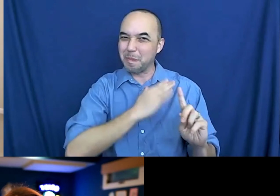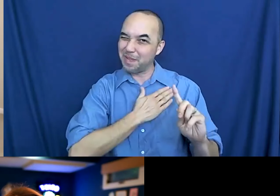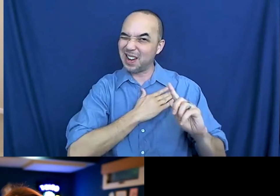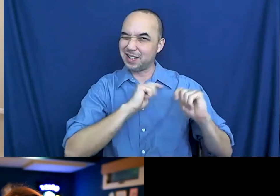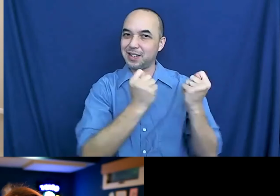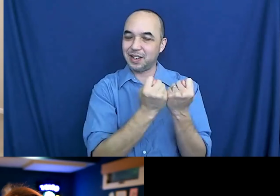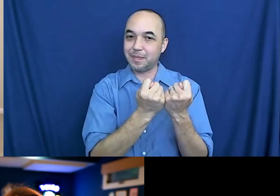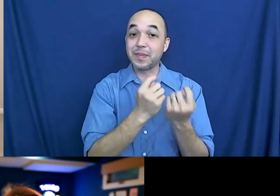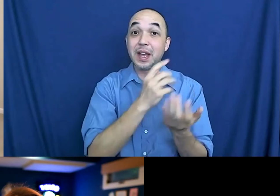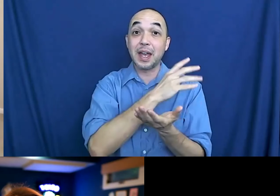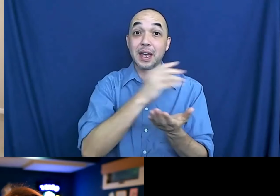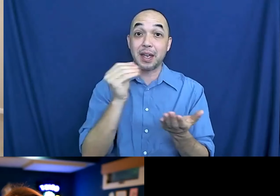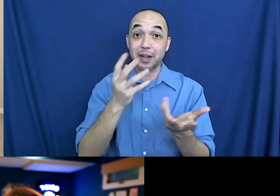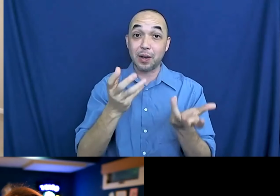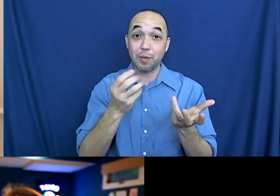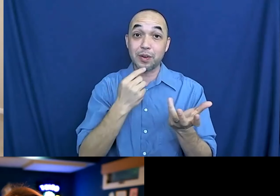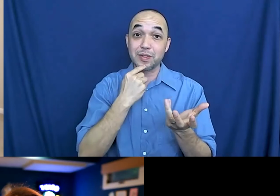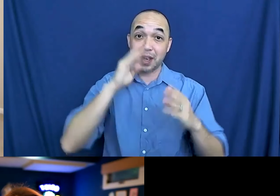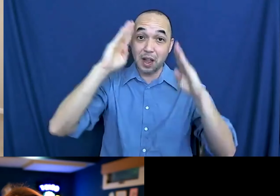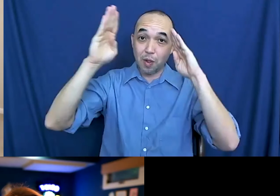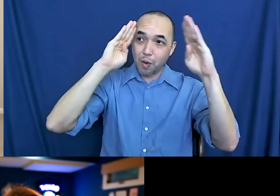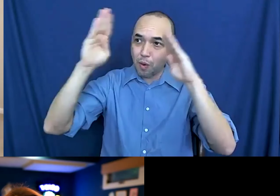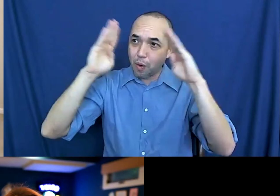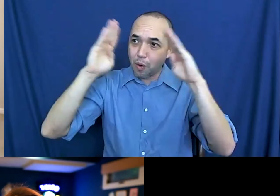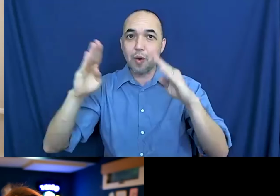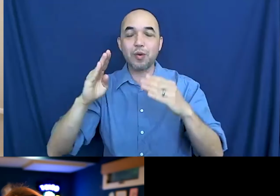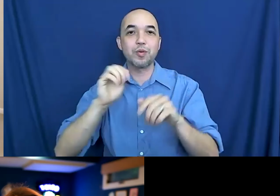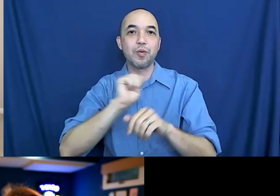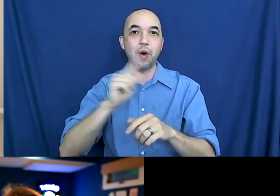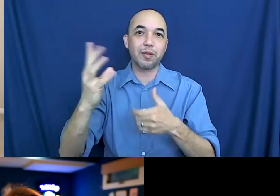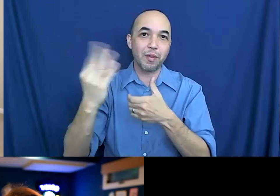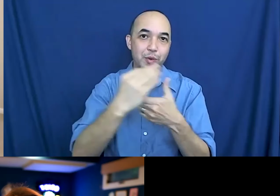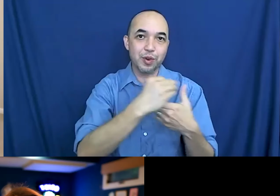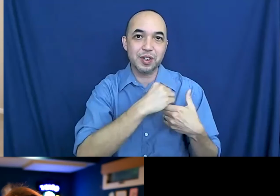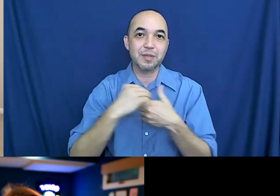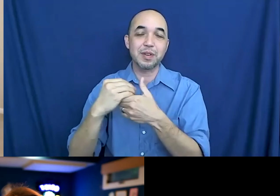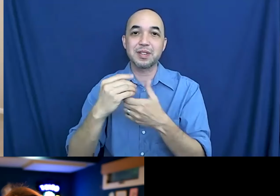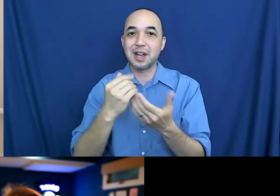PARTICIPANTS. I JUST FOUND OUT ABOUT GISH MORE RECENTLY WITH A FAMILY MEMBER OF MINE THAT WORKS